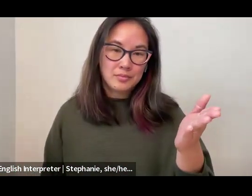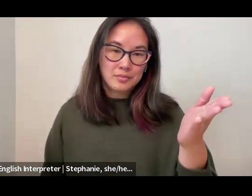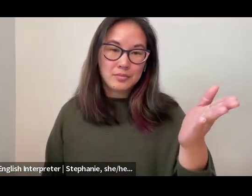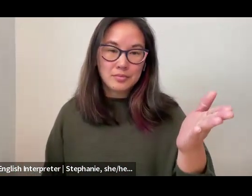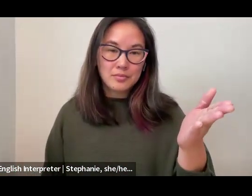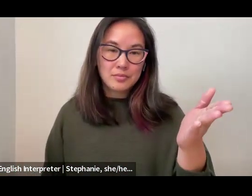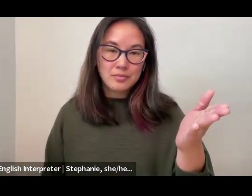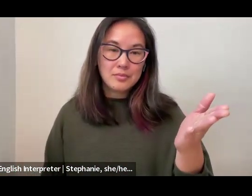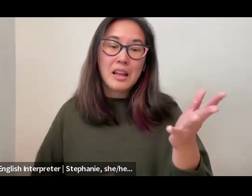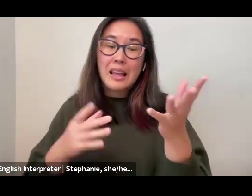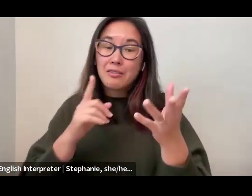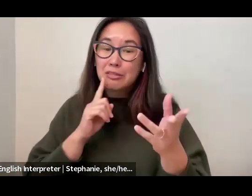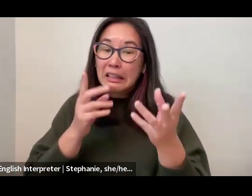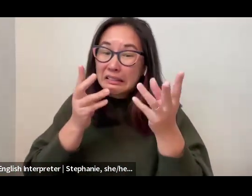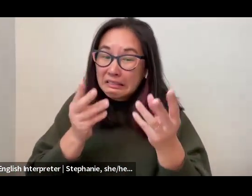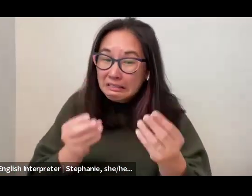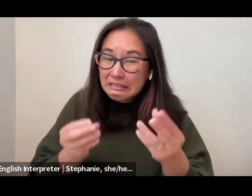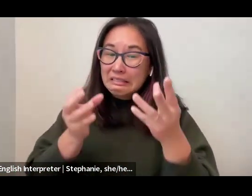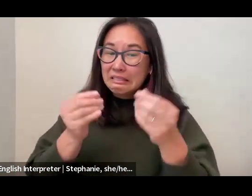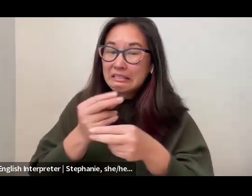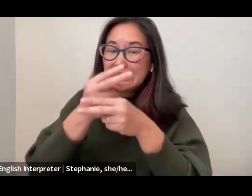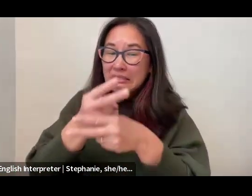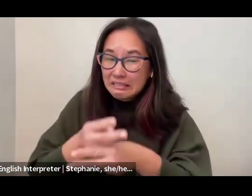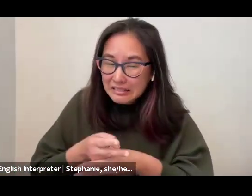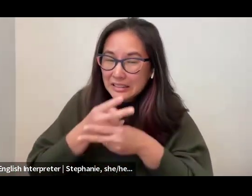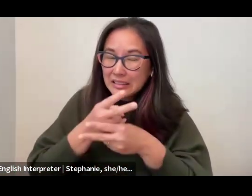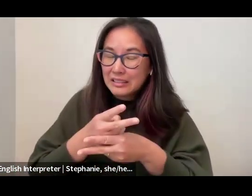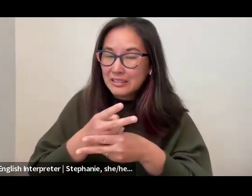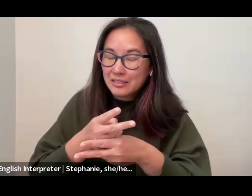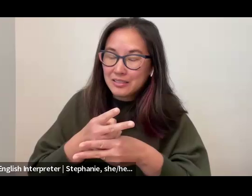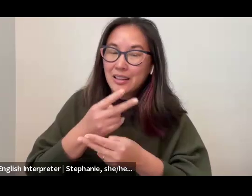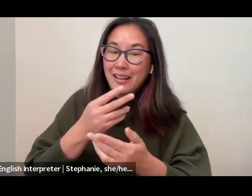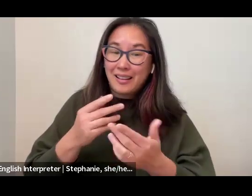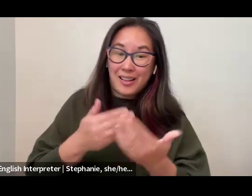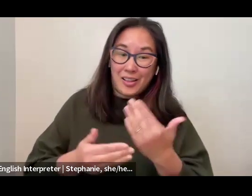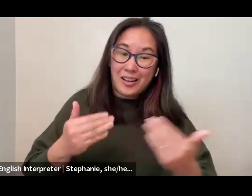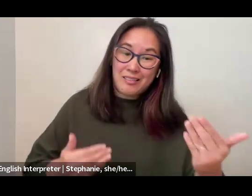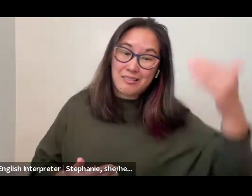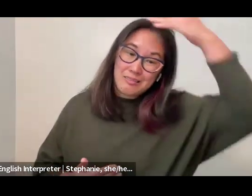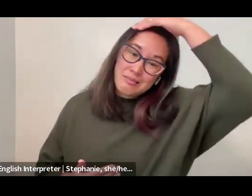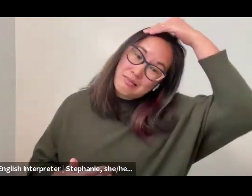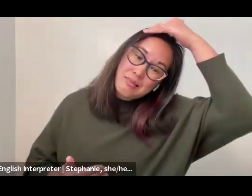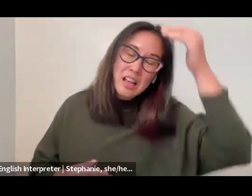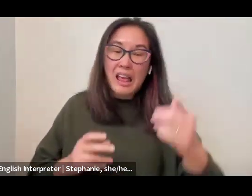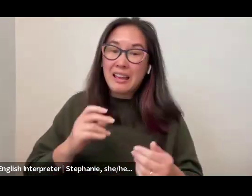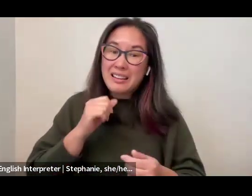gently place your left arm on the side of your head. You do not need to pull. Gravity is that girl.